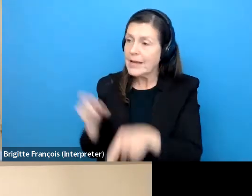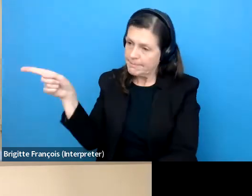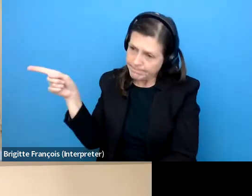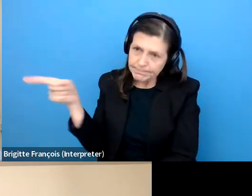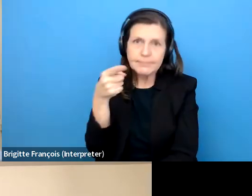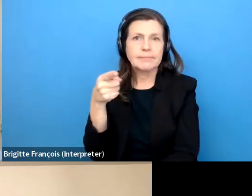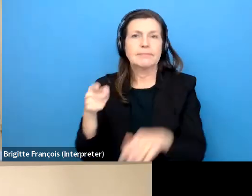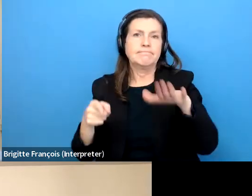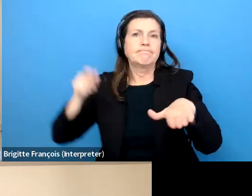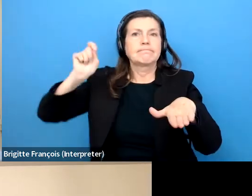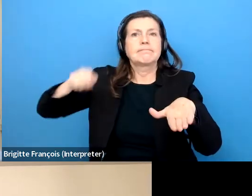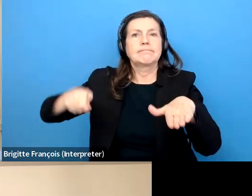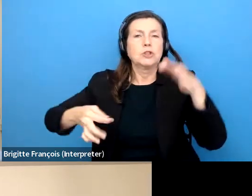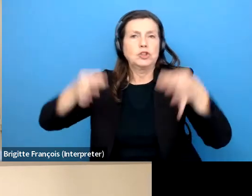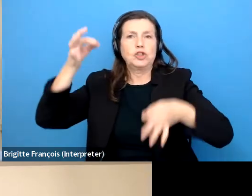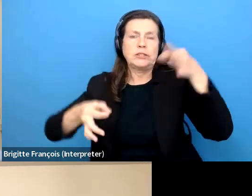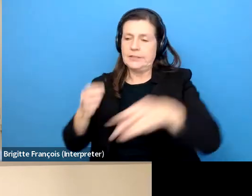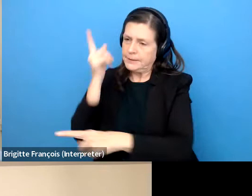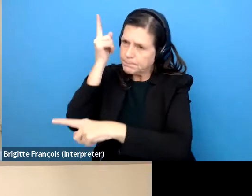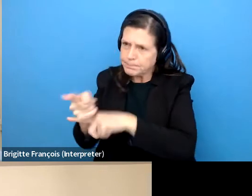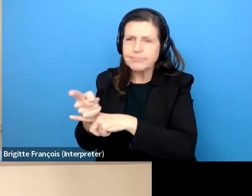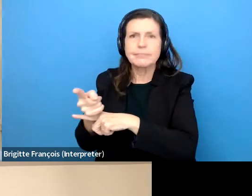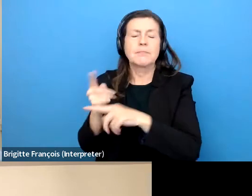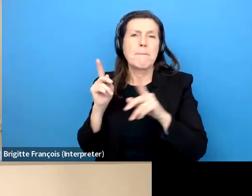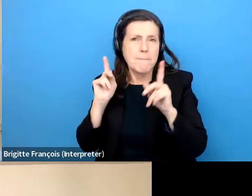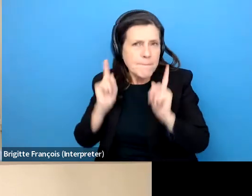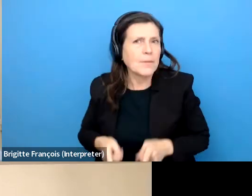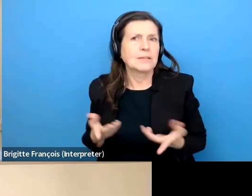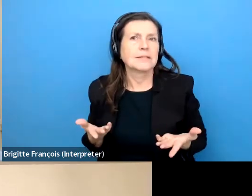To secure other financial remedies for victims.